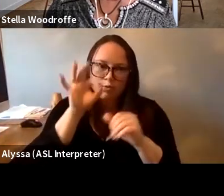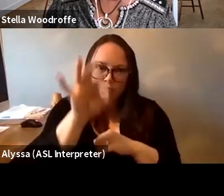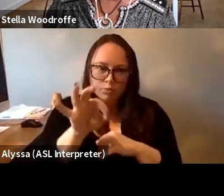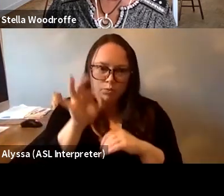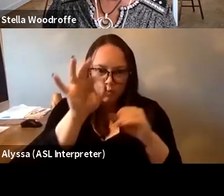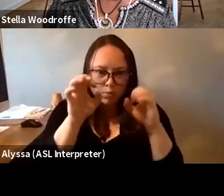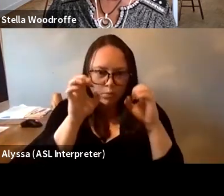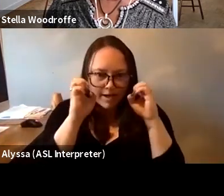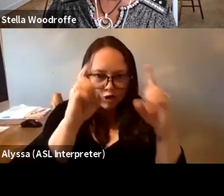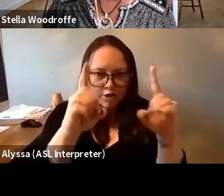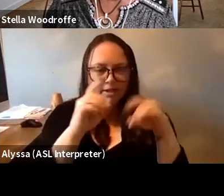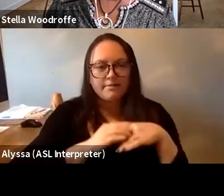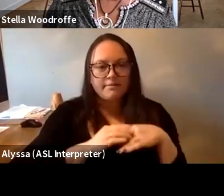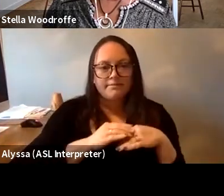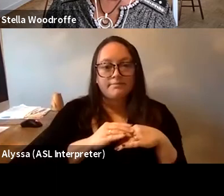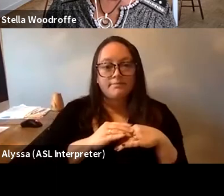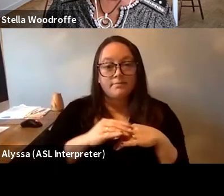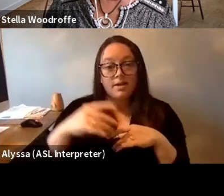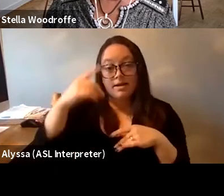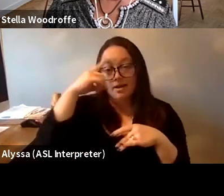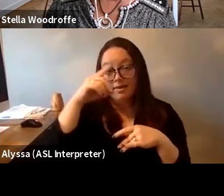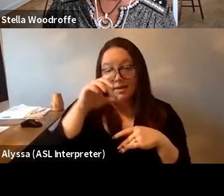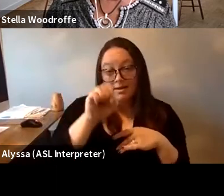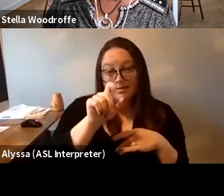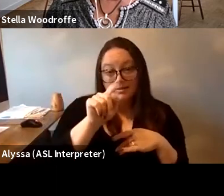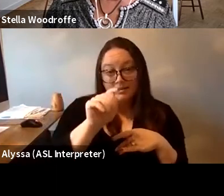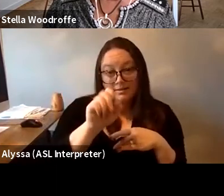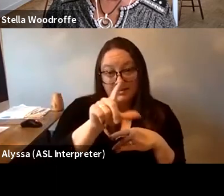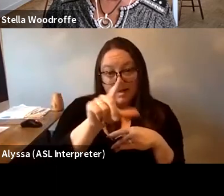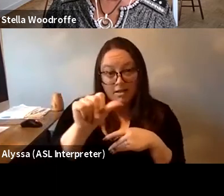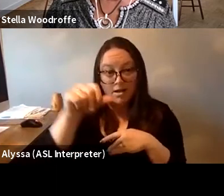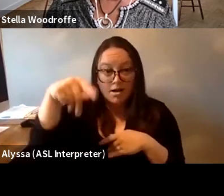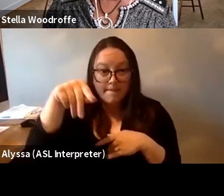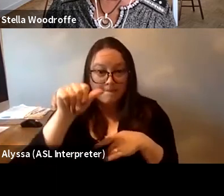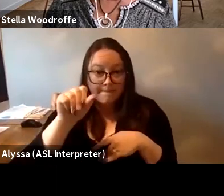can enter this, what we knew 10 years ago, or 20 years